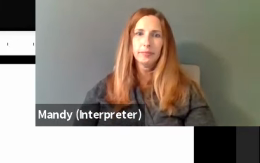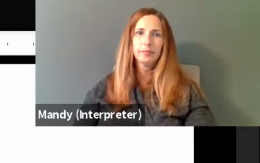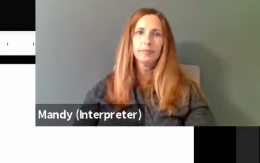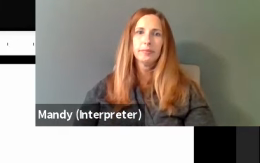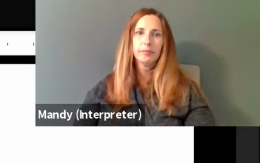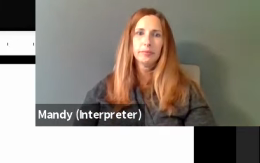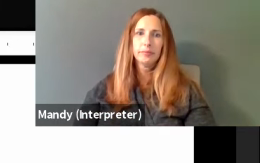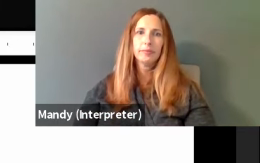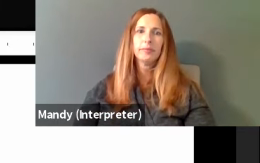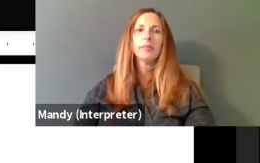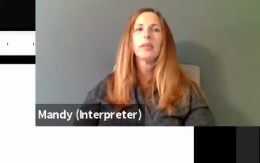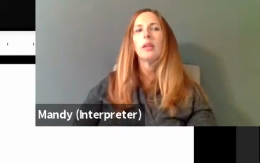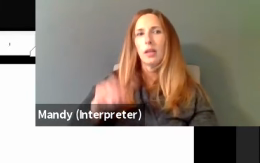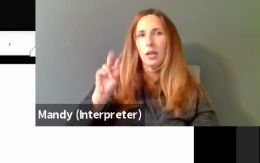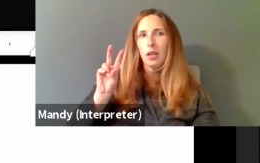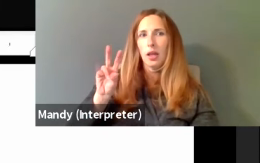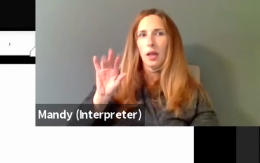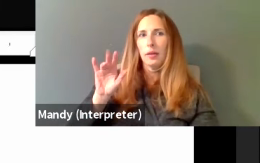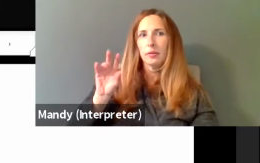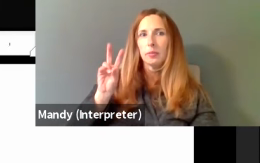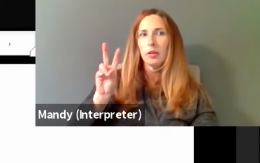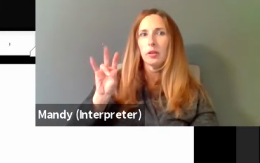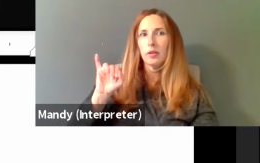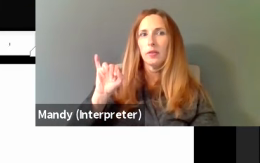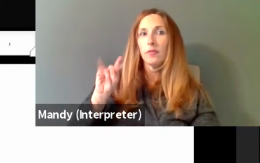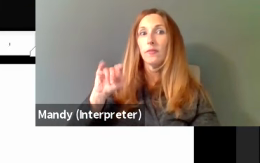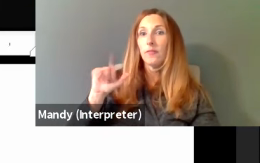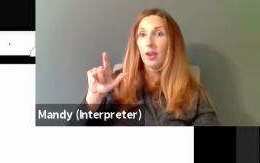of language access